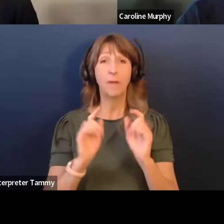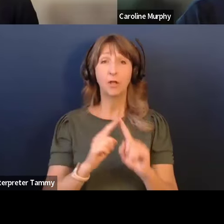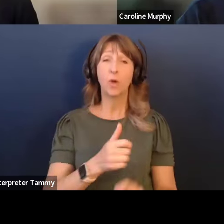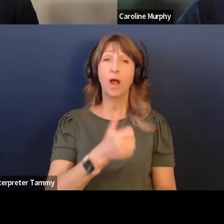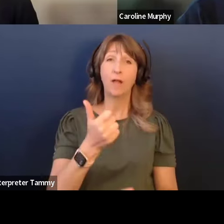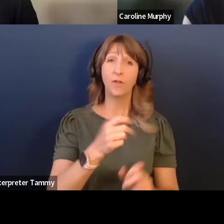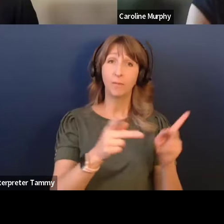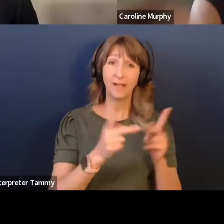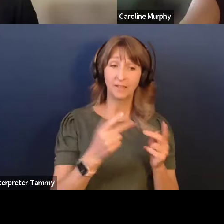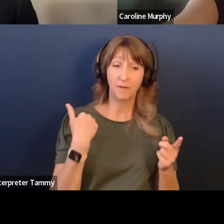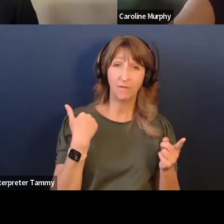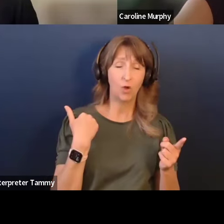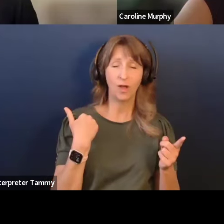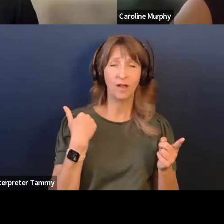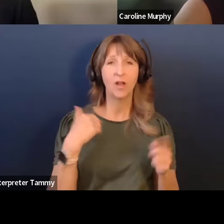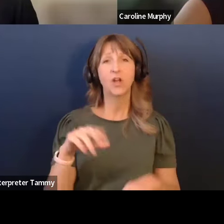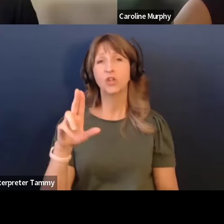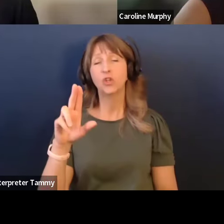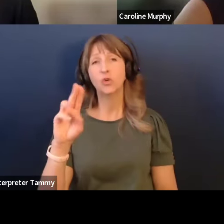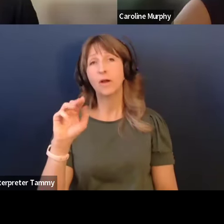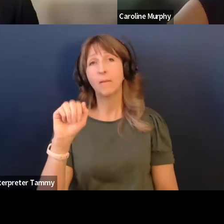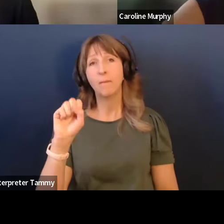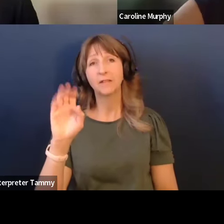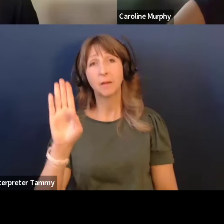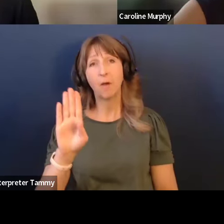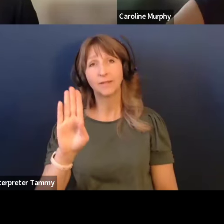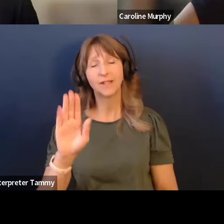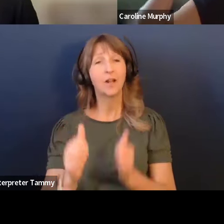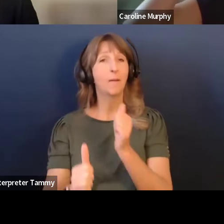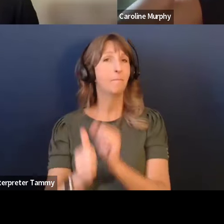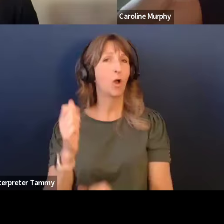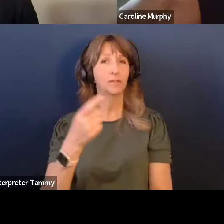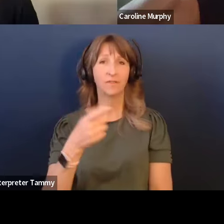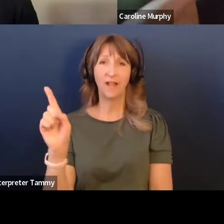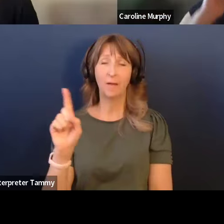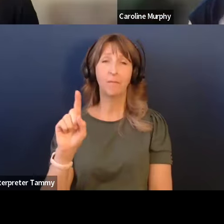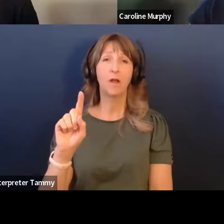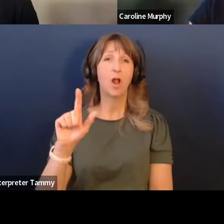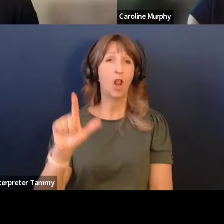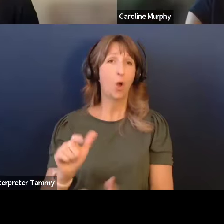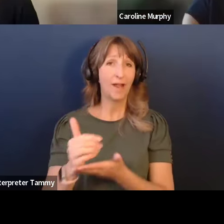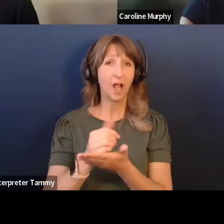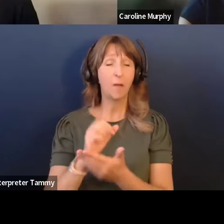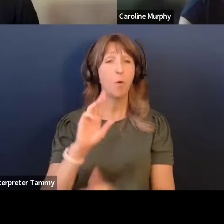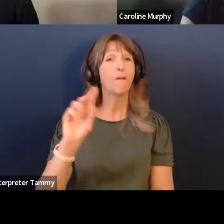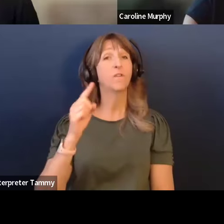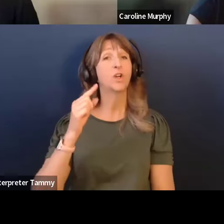U Mass Boston is majority low income or first Gen students and a majority non white school